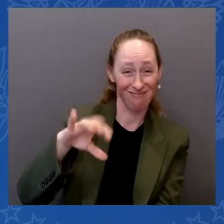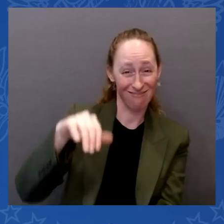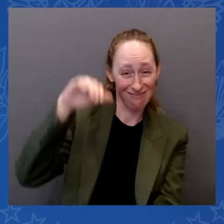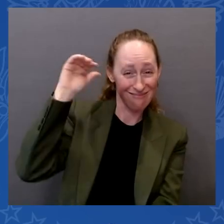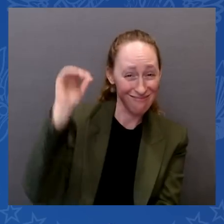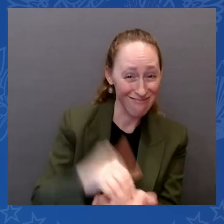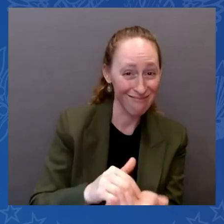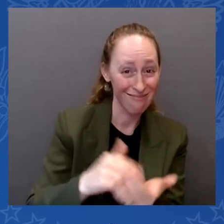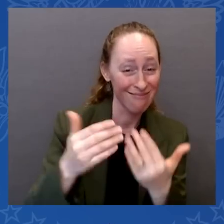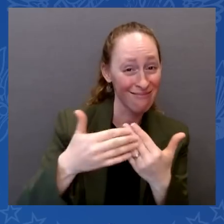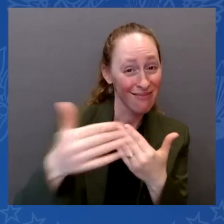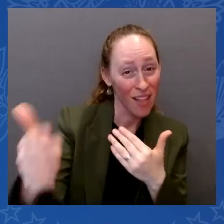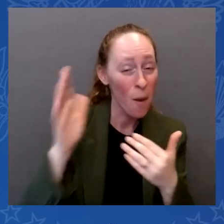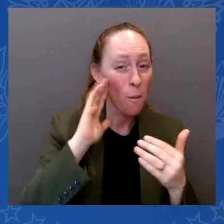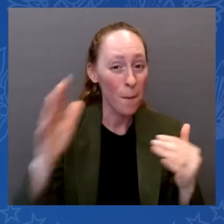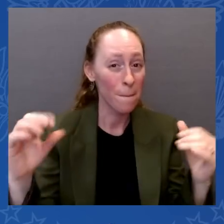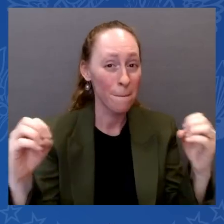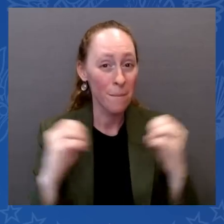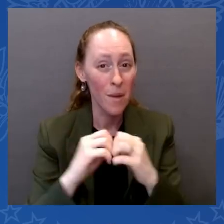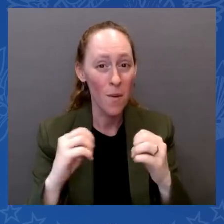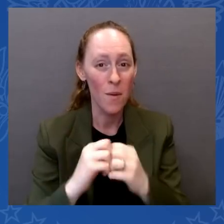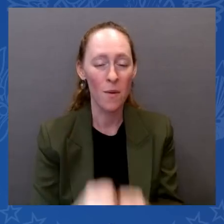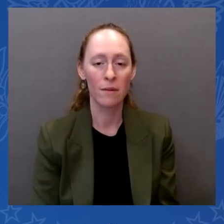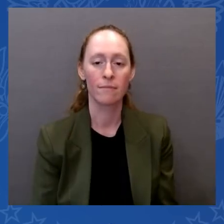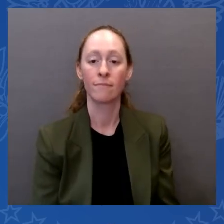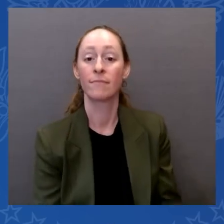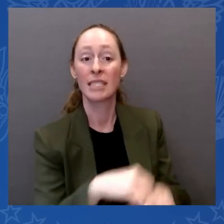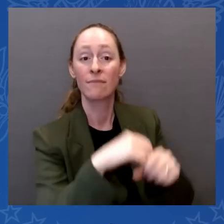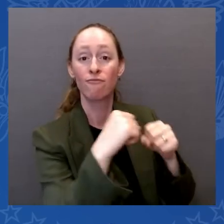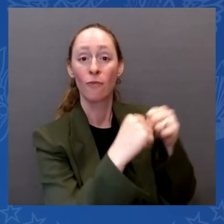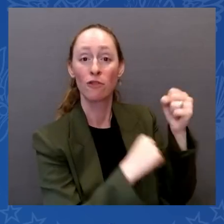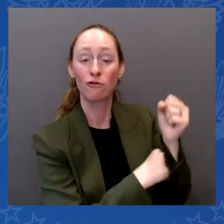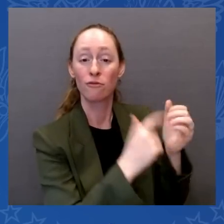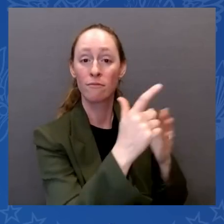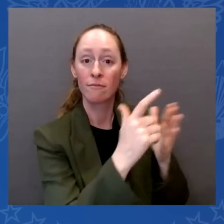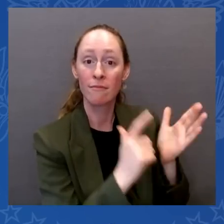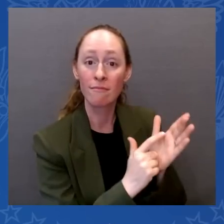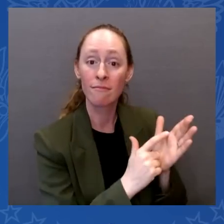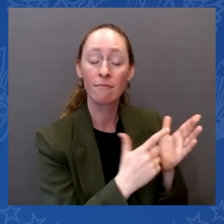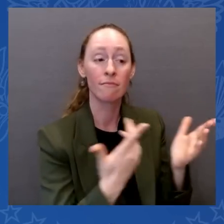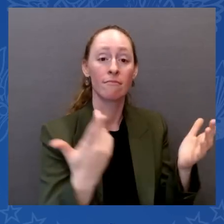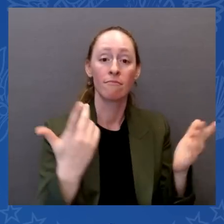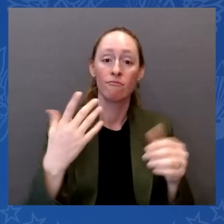do everything from highways and bridges to broadband to clean water, lead pi- -- I mean, across the board.